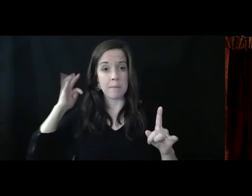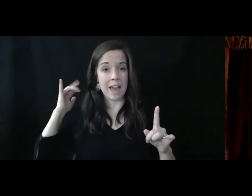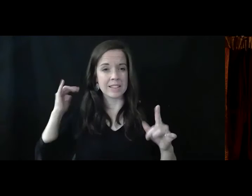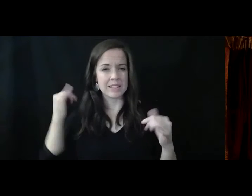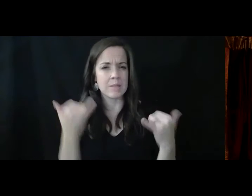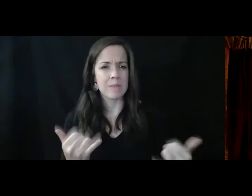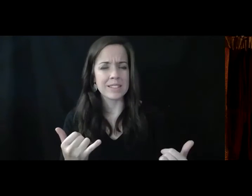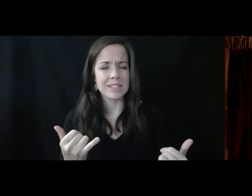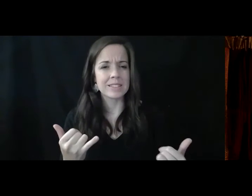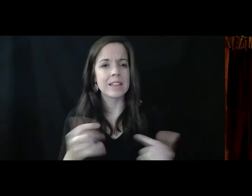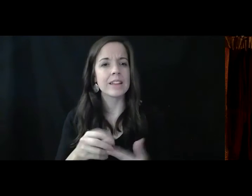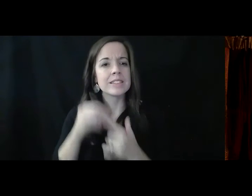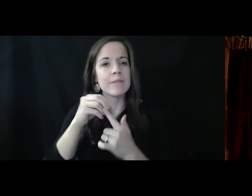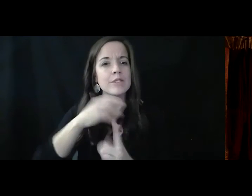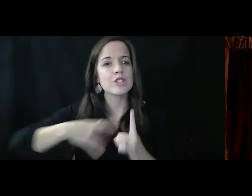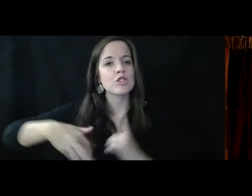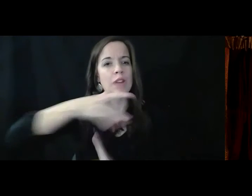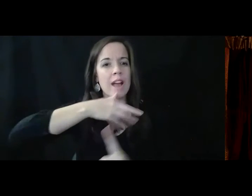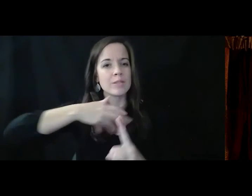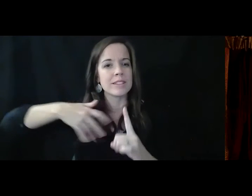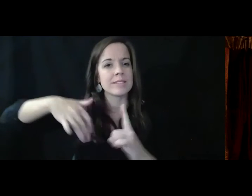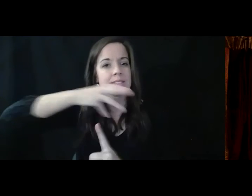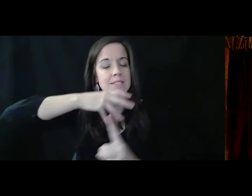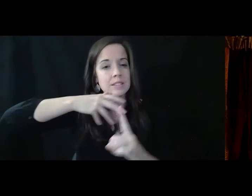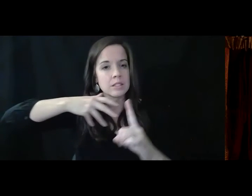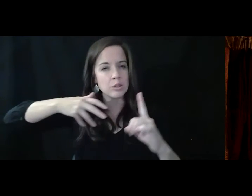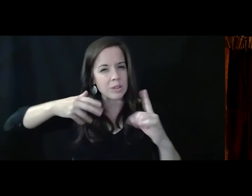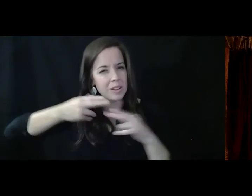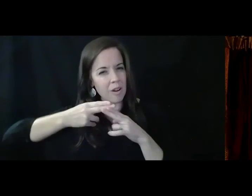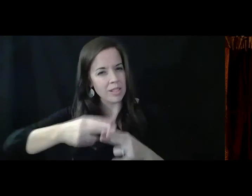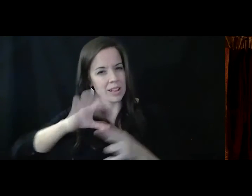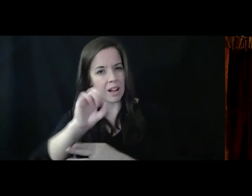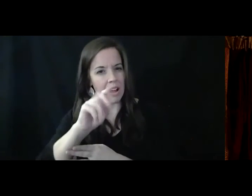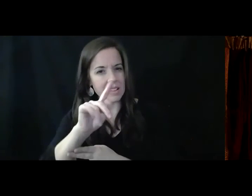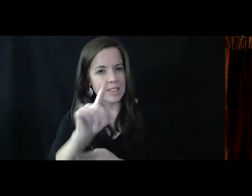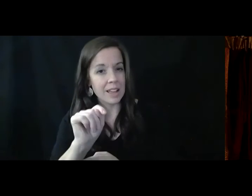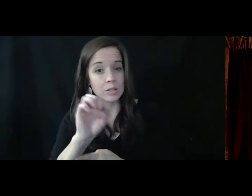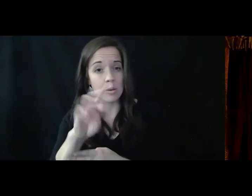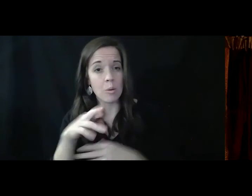surroundings. You can call this context or you can call this what it is, privilege.